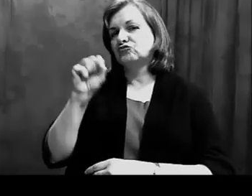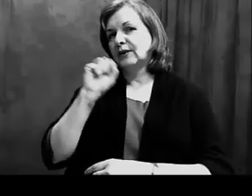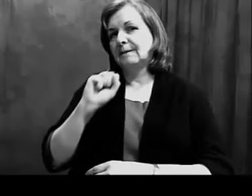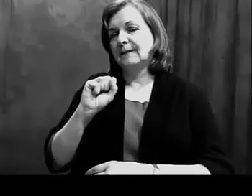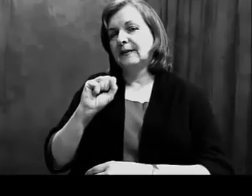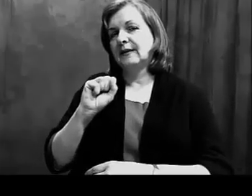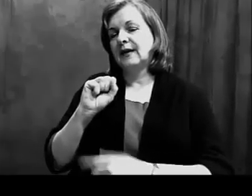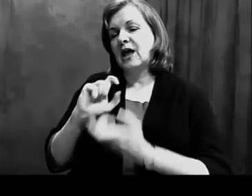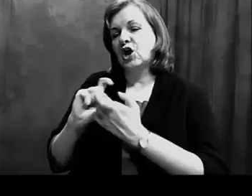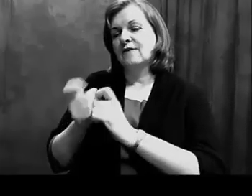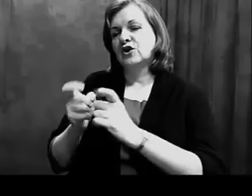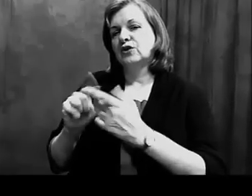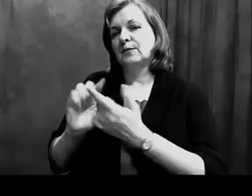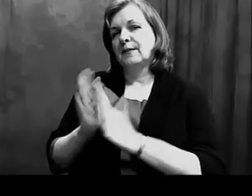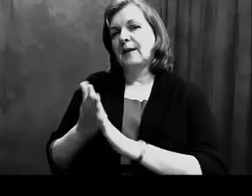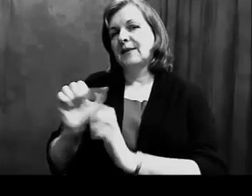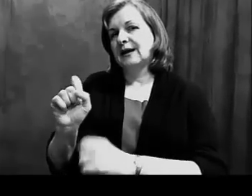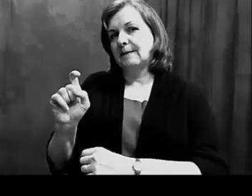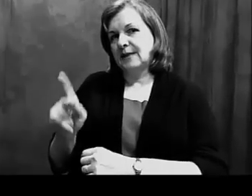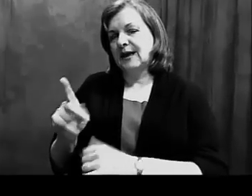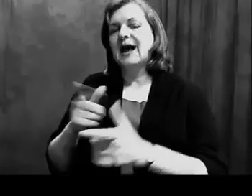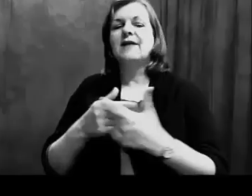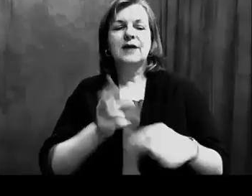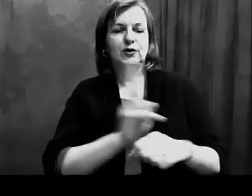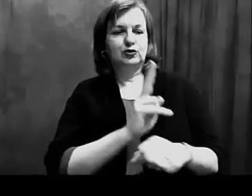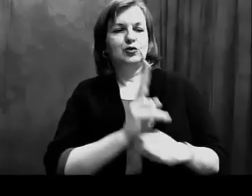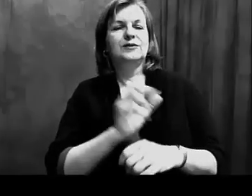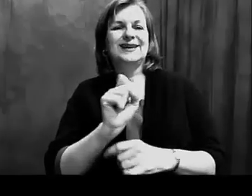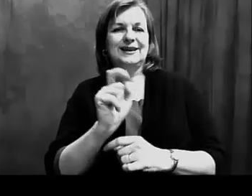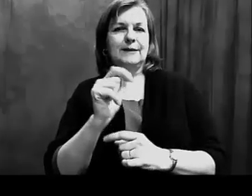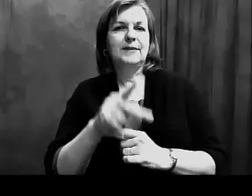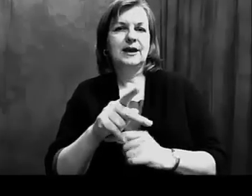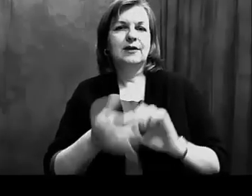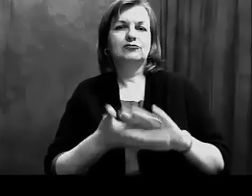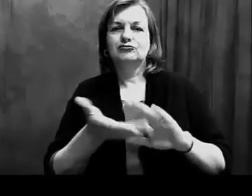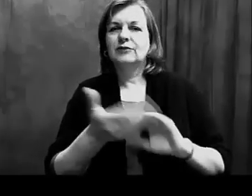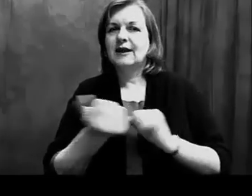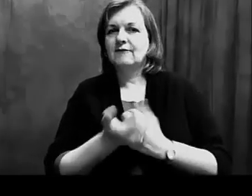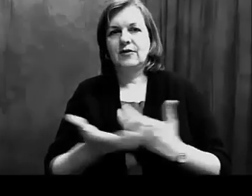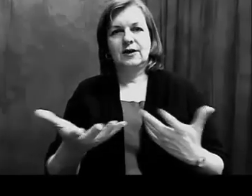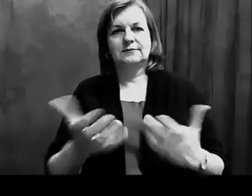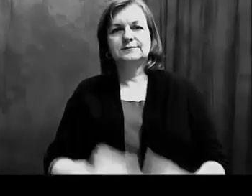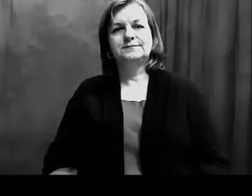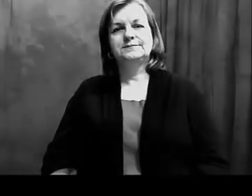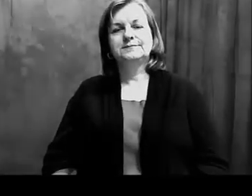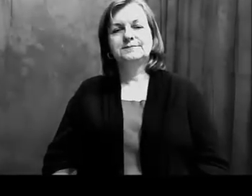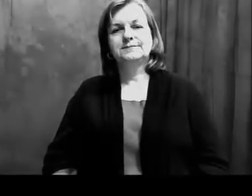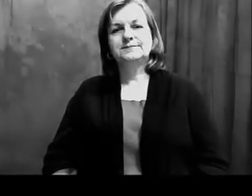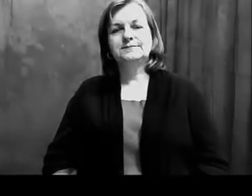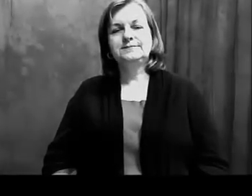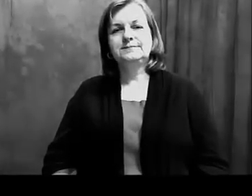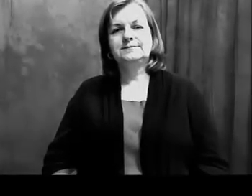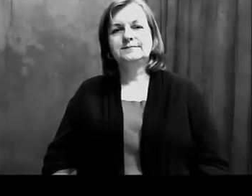it into ATP and use ATP to do everything it needs to do